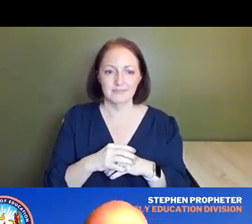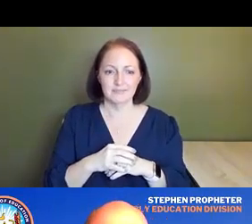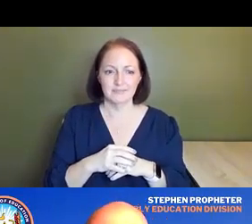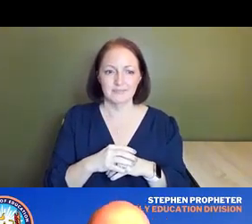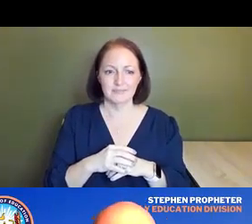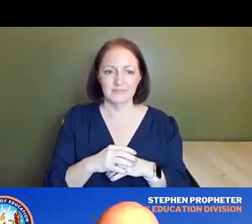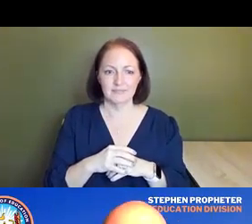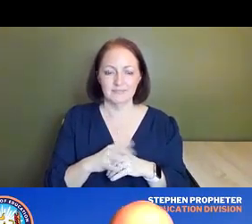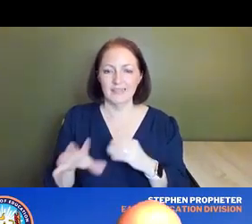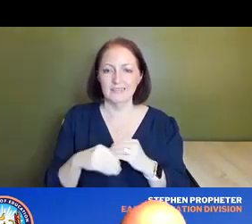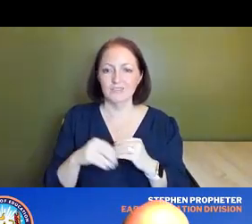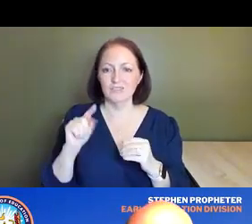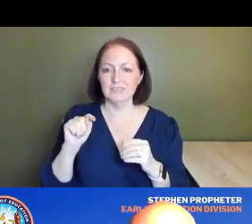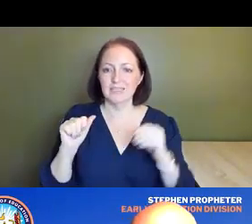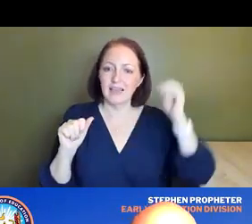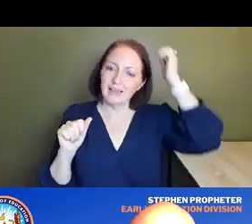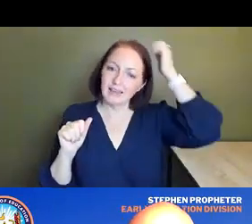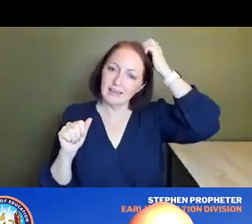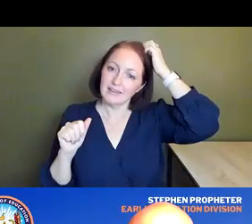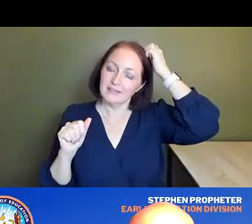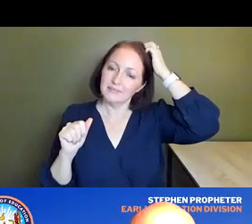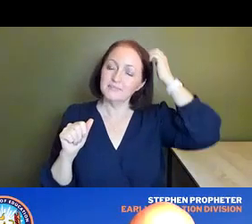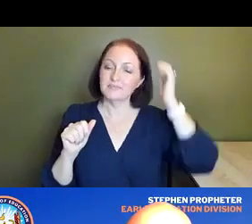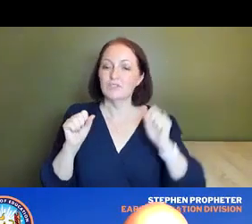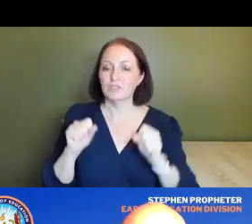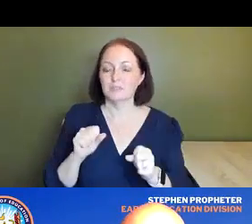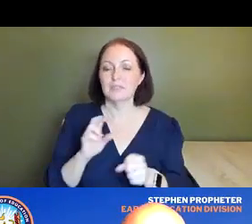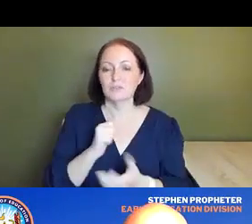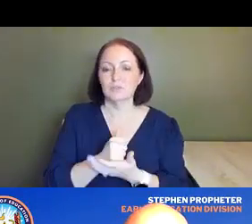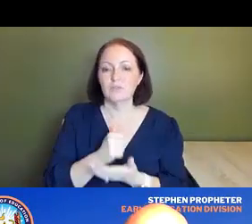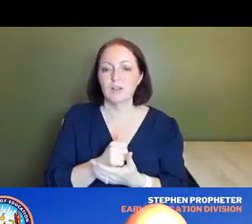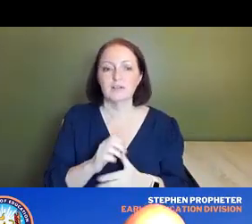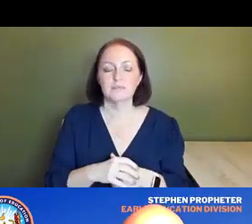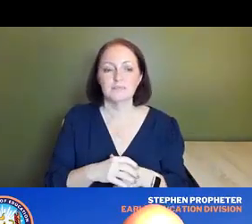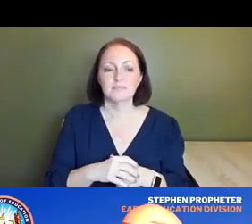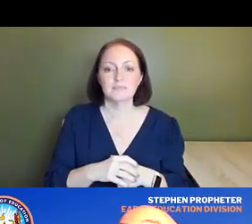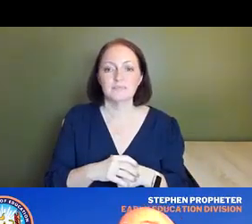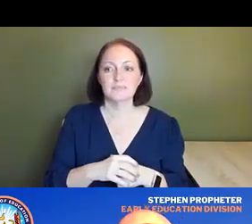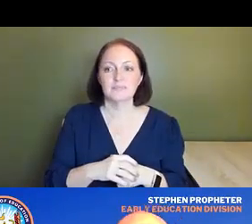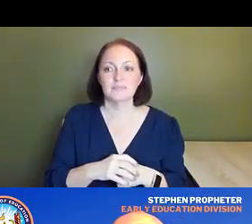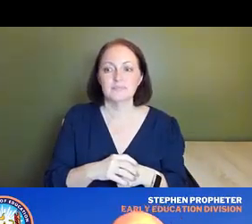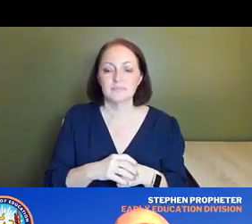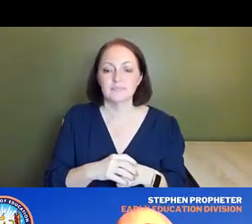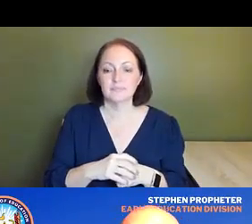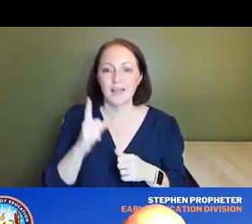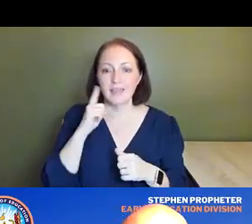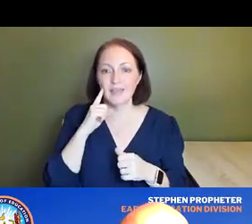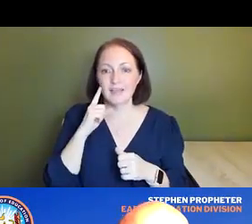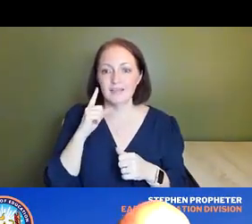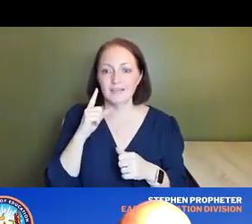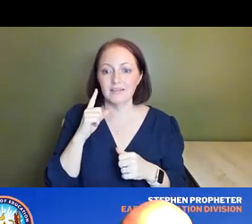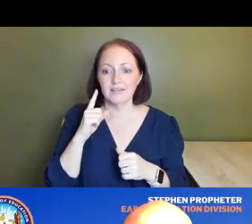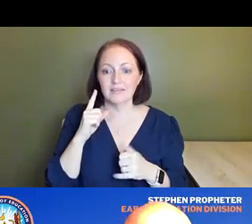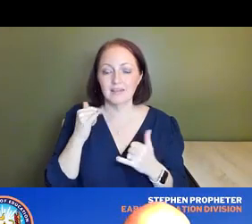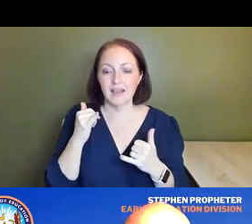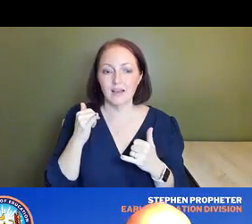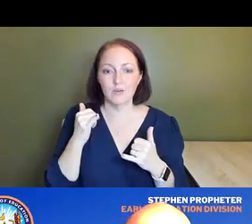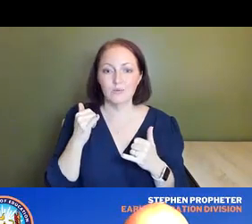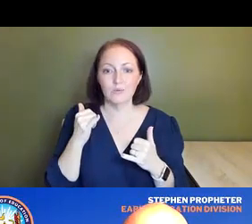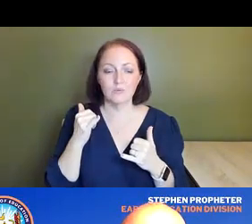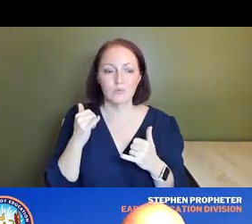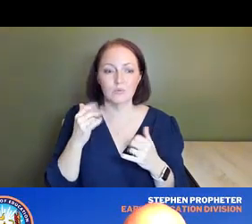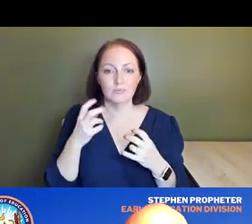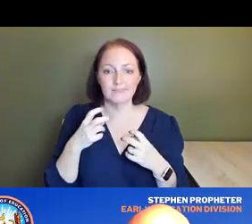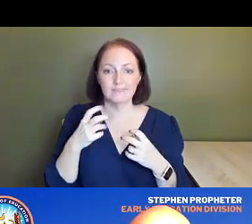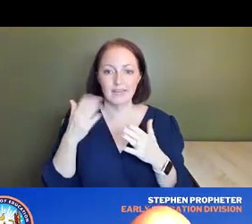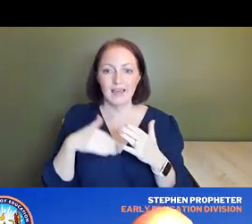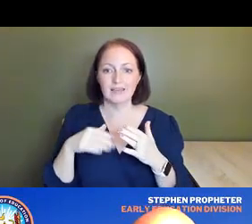additional TA could be useful. I think we are going to move ourselves to the next slide.